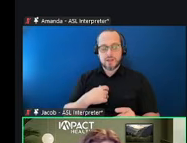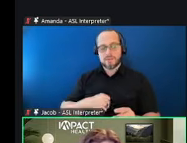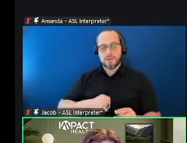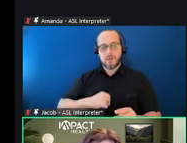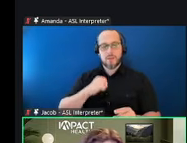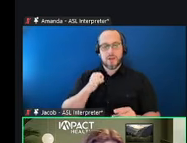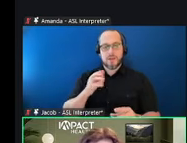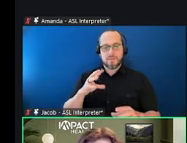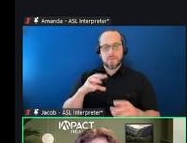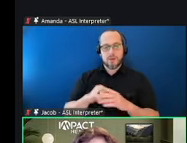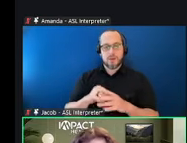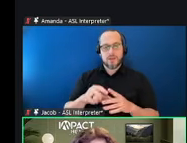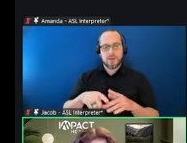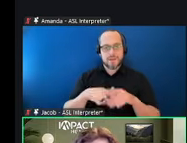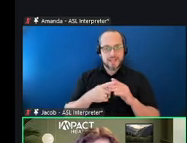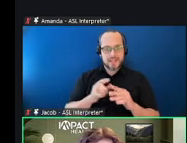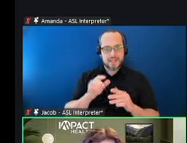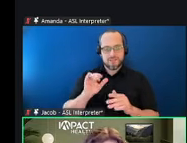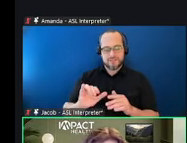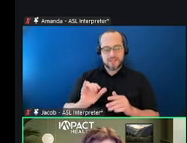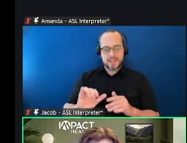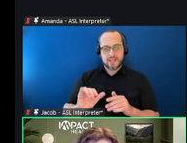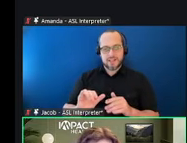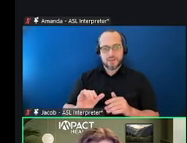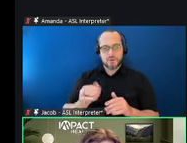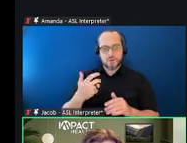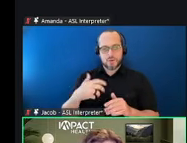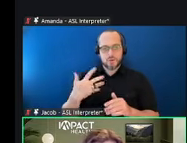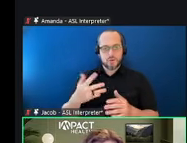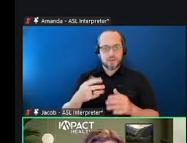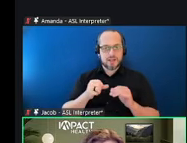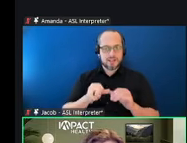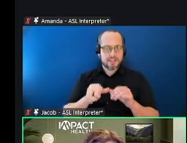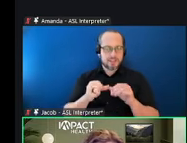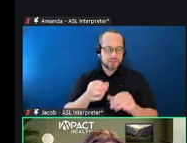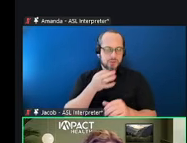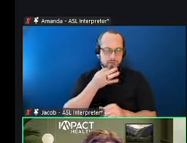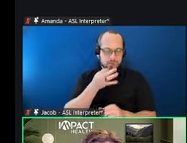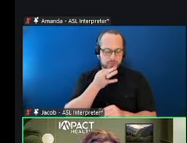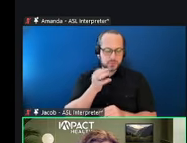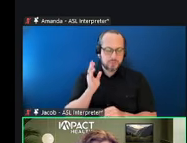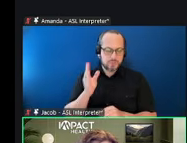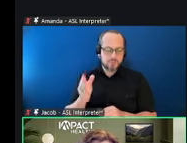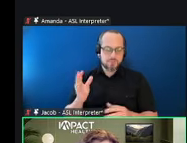part of the beginning of that. Hope to get to continue that soon. Uh we connected with over 60